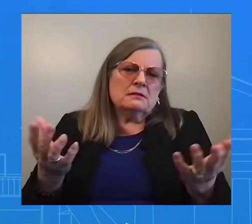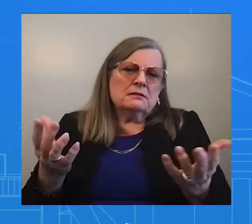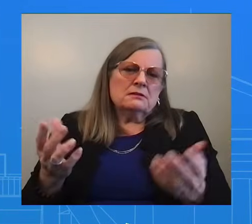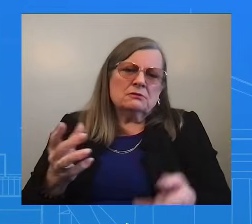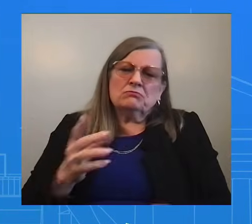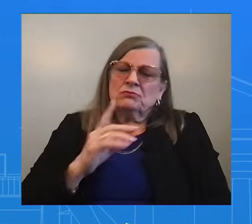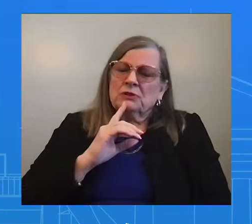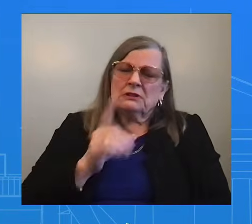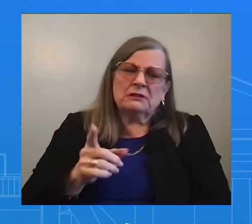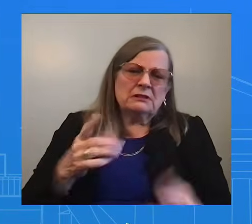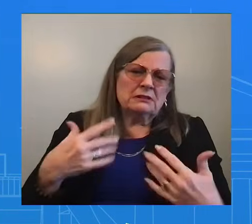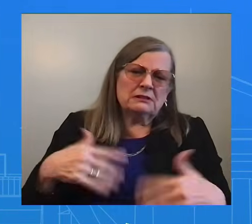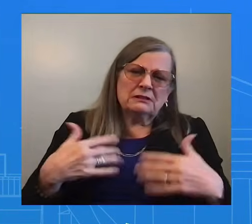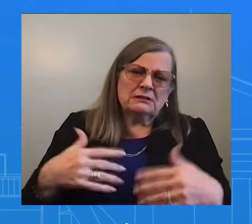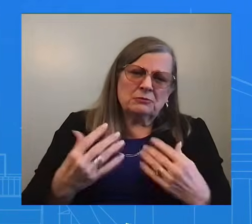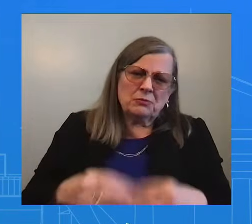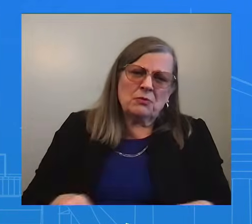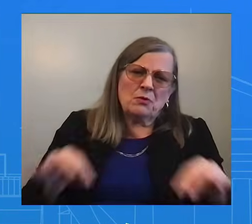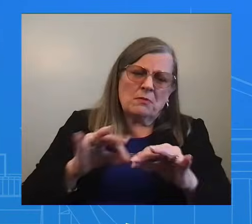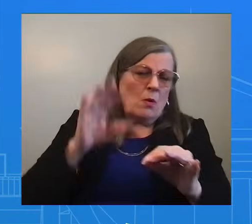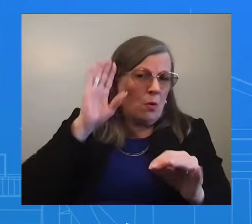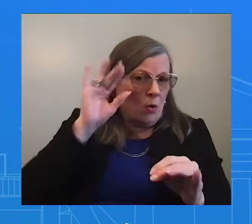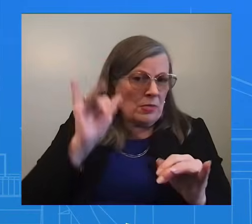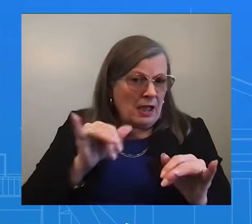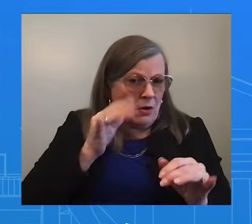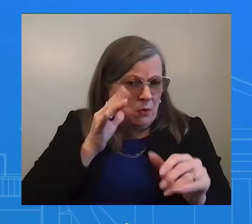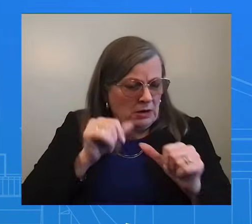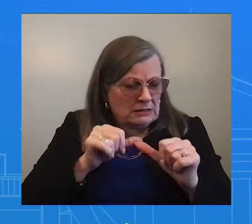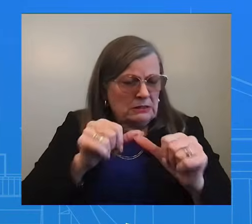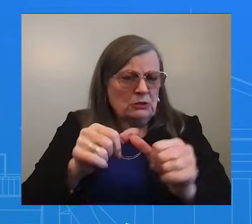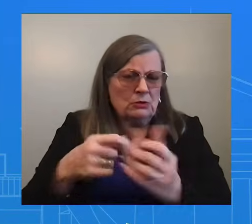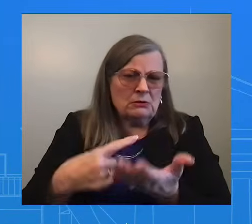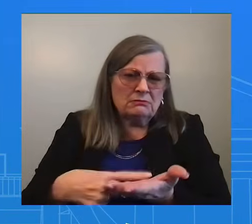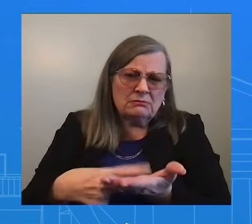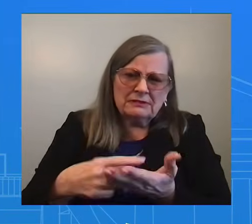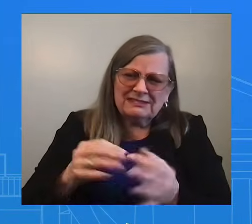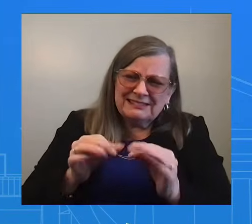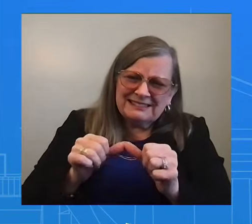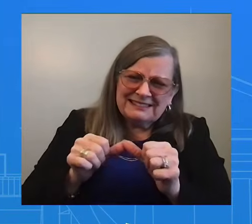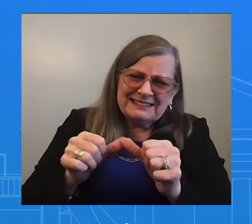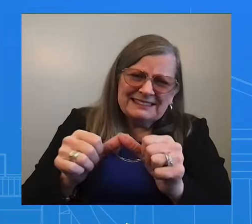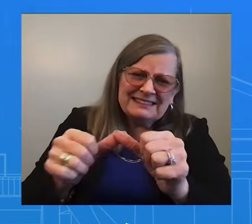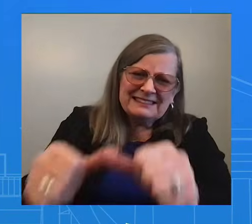We're going to have those conversations. And I -- we were -- you know, we were glad to see the manufacturers announce